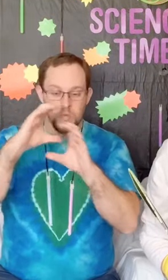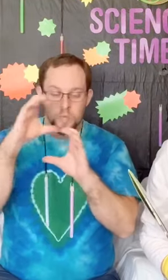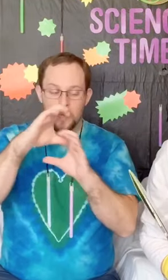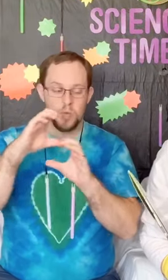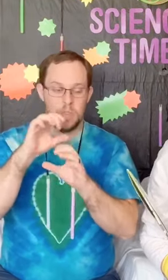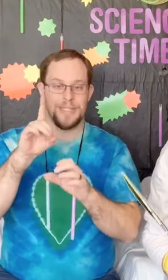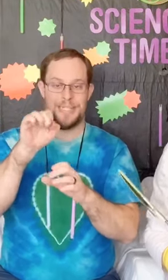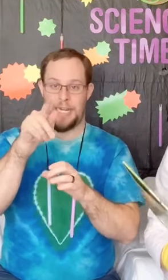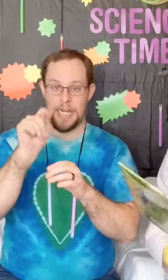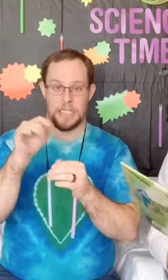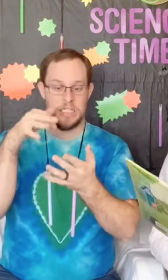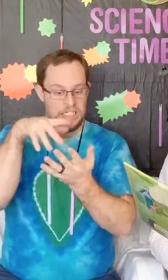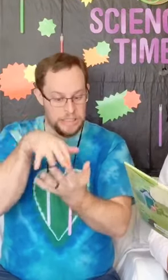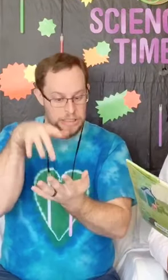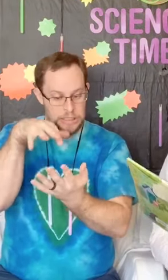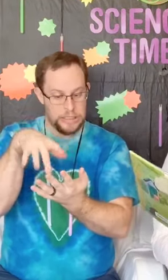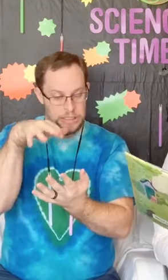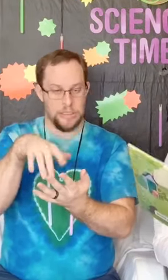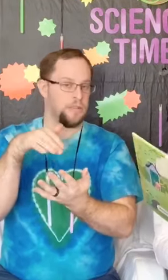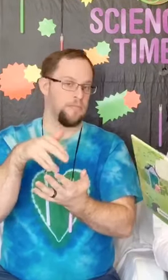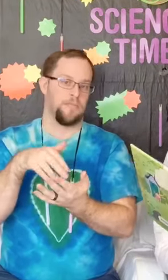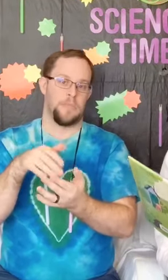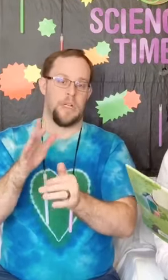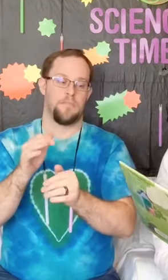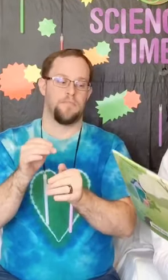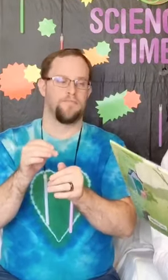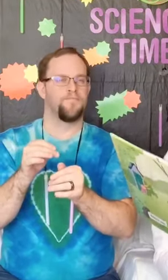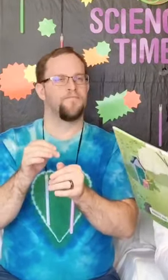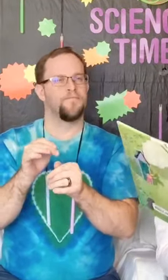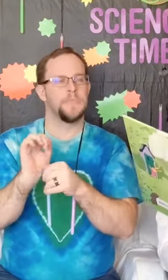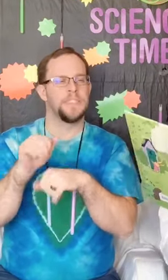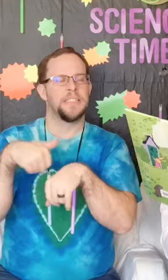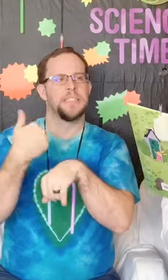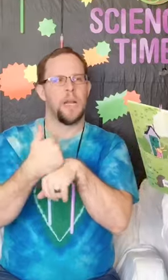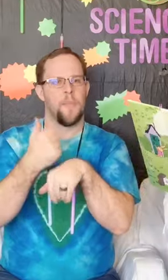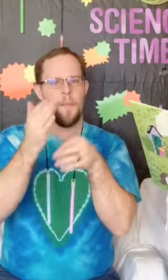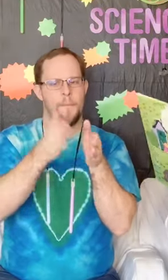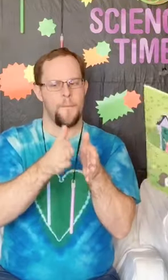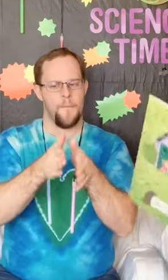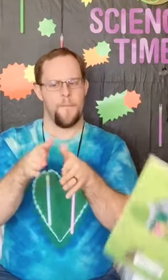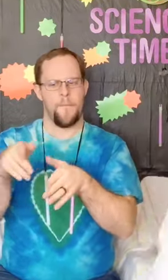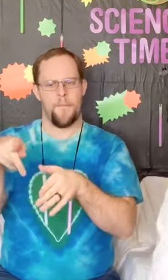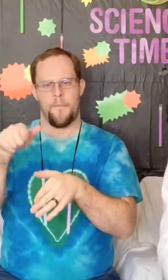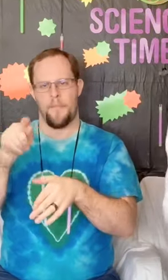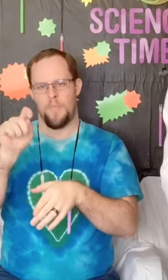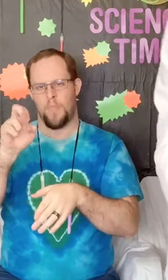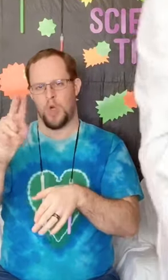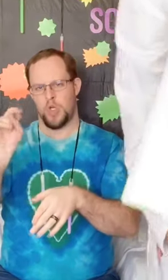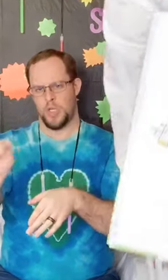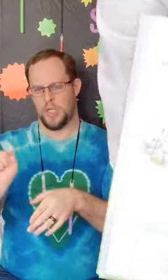studied the samples, and plotted out patterns. Here she is. So she's looking at